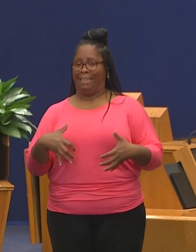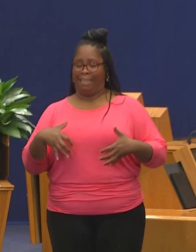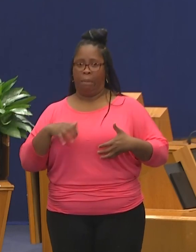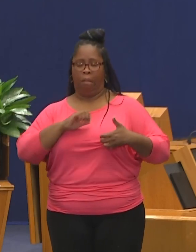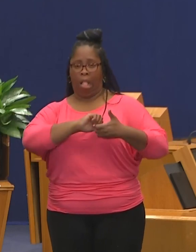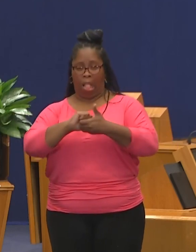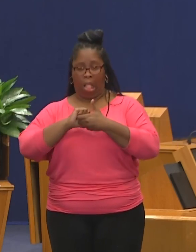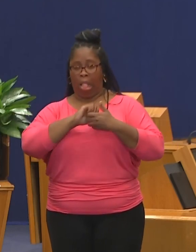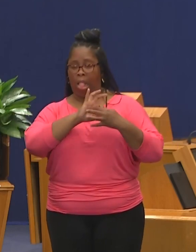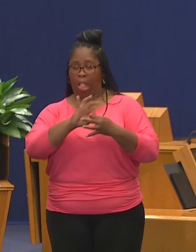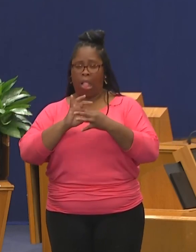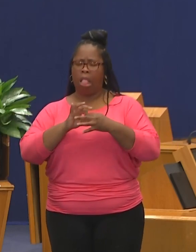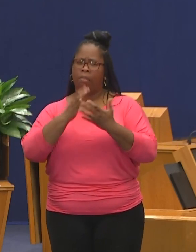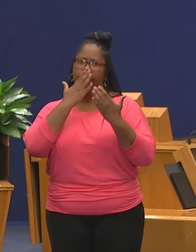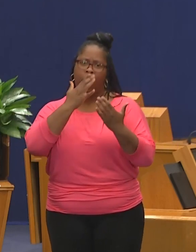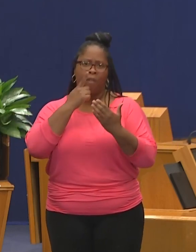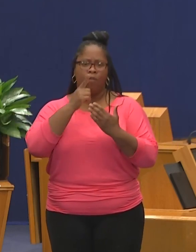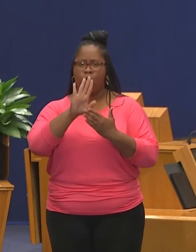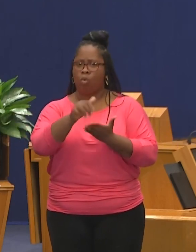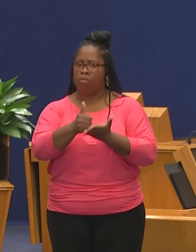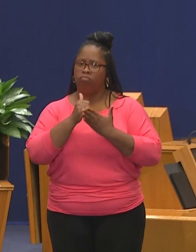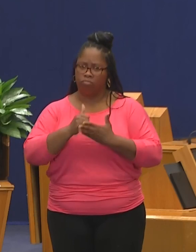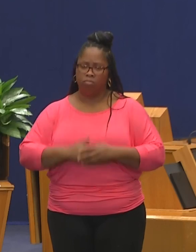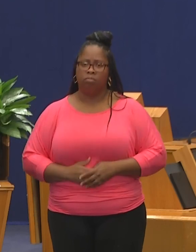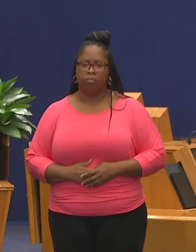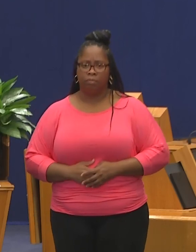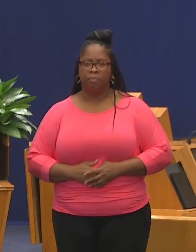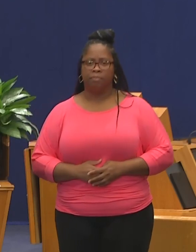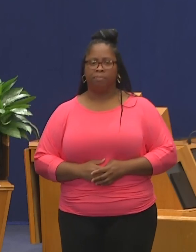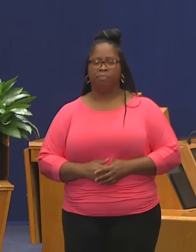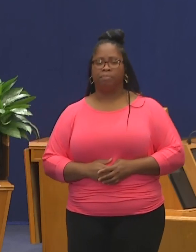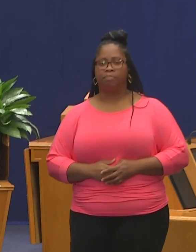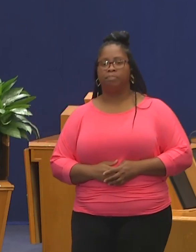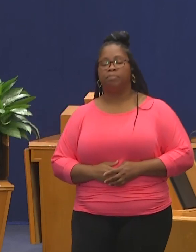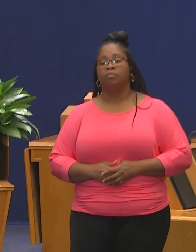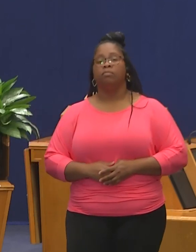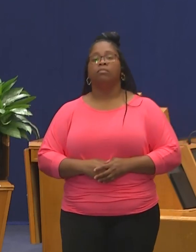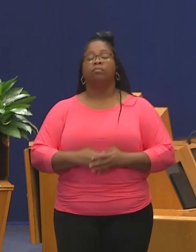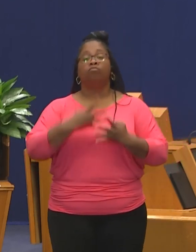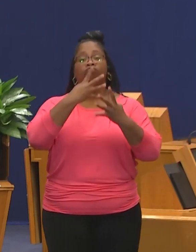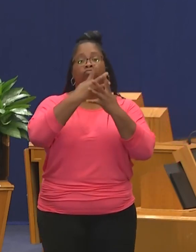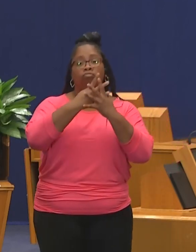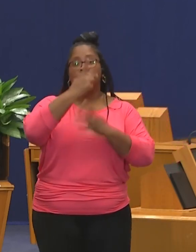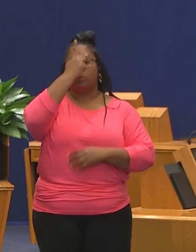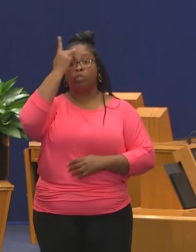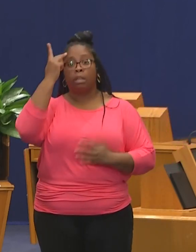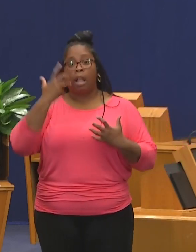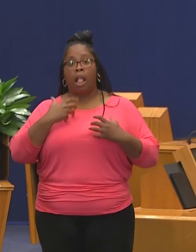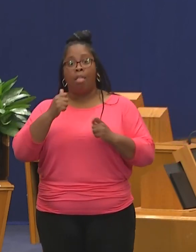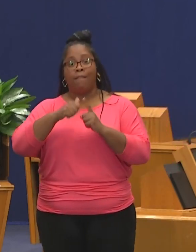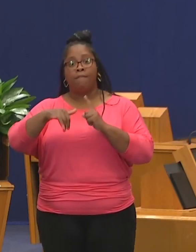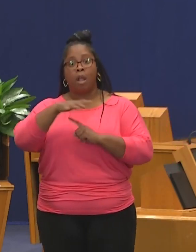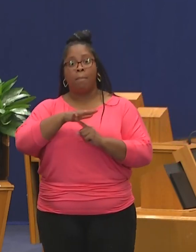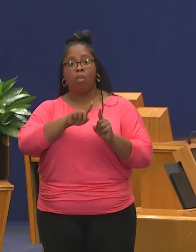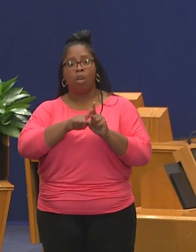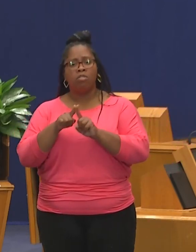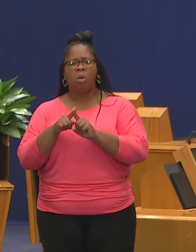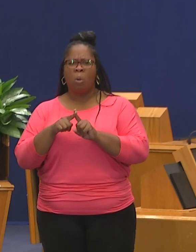IT TAKES A TEAM TO PULL ALL OF THIS TOGETHER AND I'M GRATEFUL FOR THE CONTRIBUTIONS OF SO MANY PEOPLE.